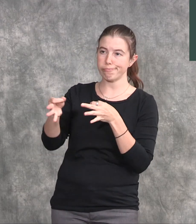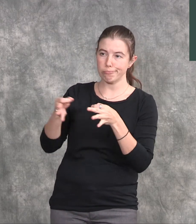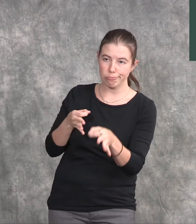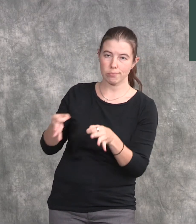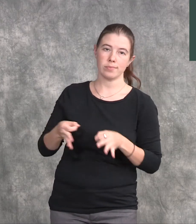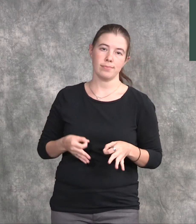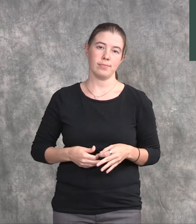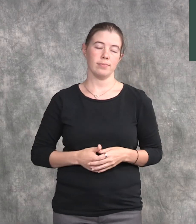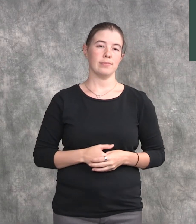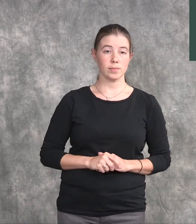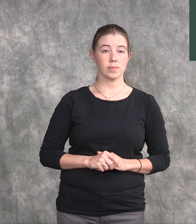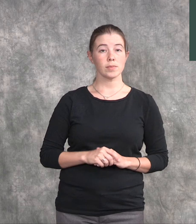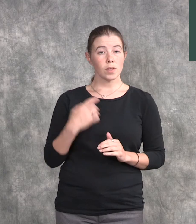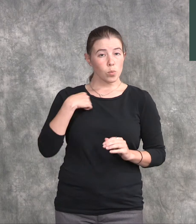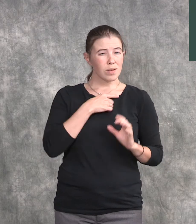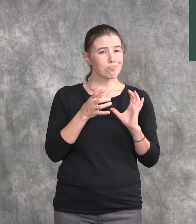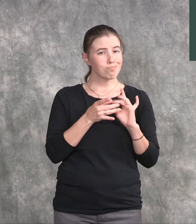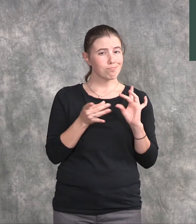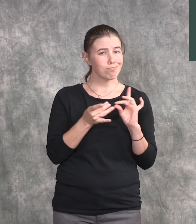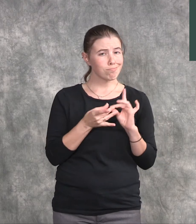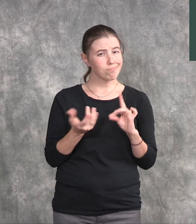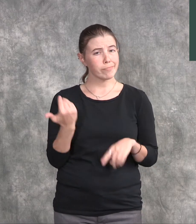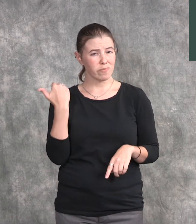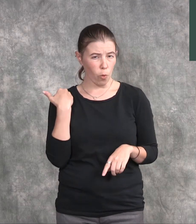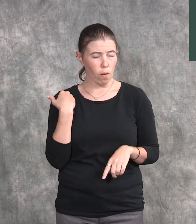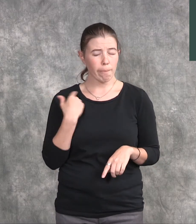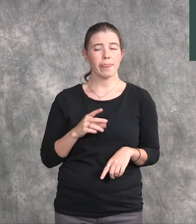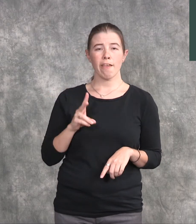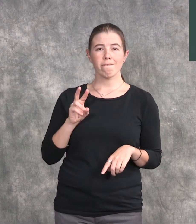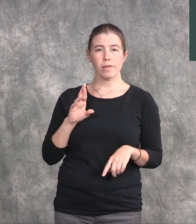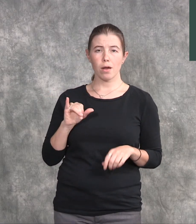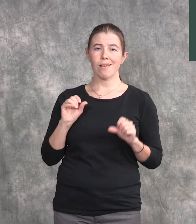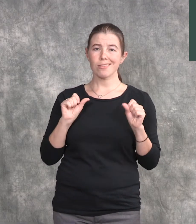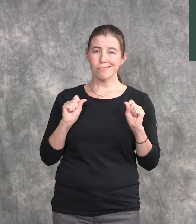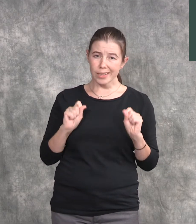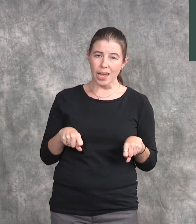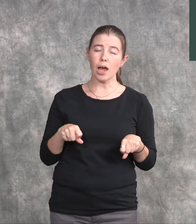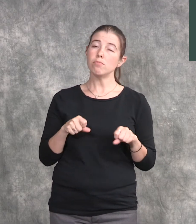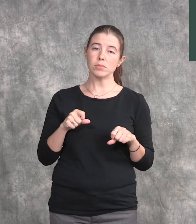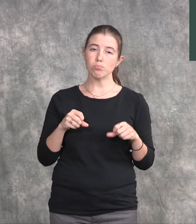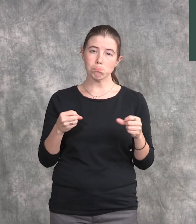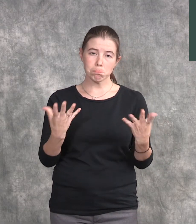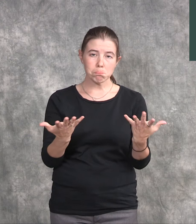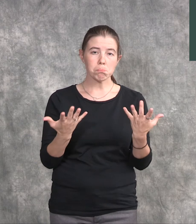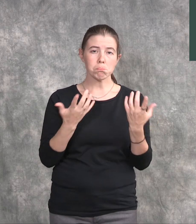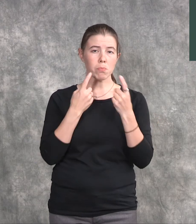and in-depth explanation. As we mentioned before, VRI can provide